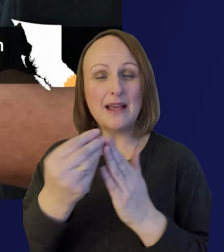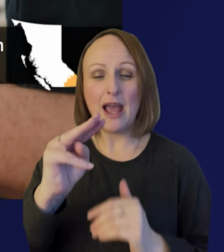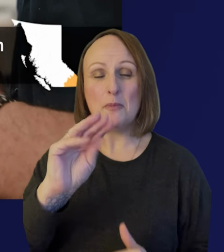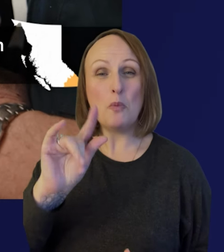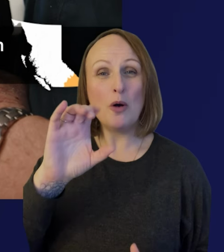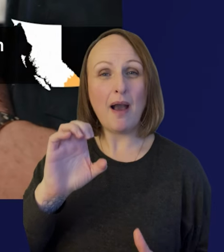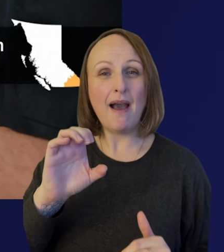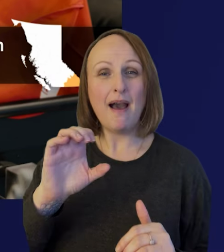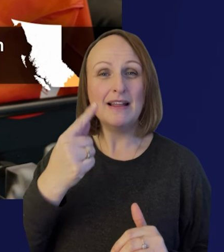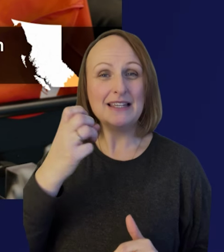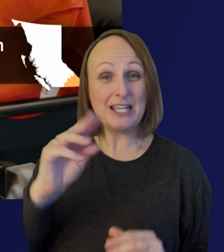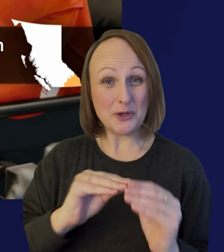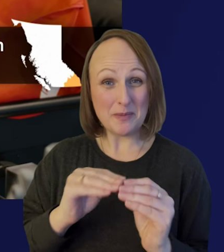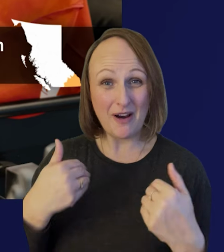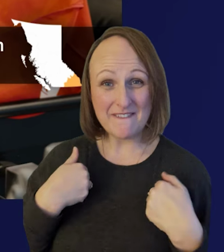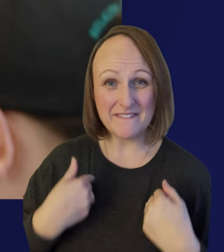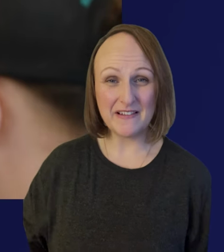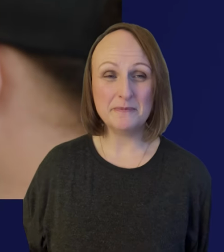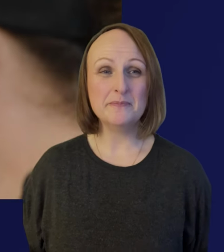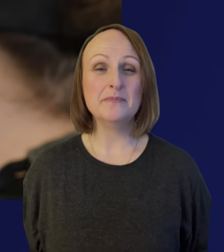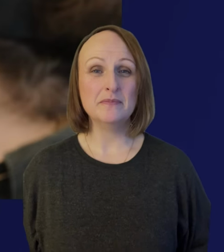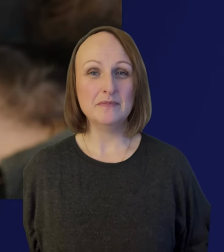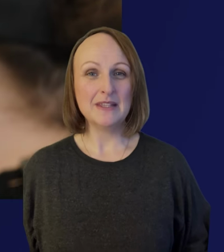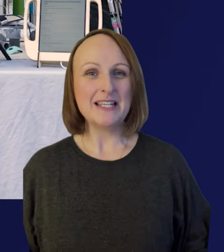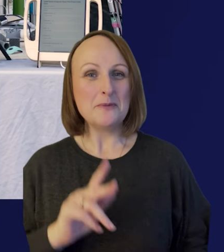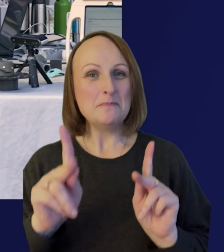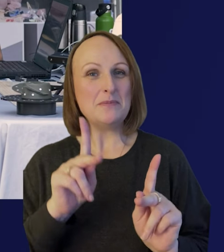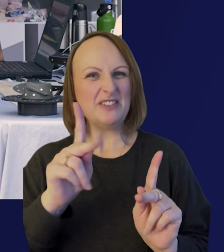(SHAWN): A big part of it is the education process. Knowing that things can be fixed.